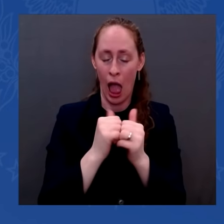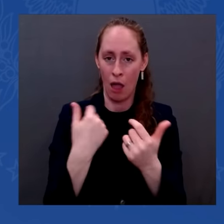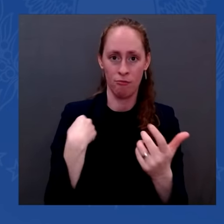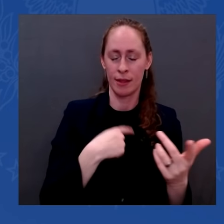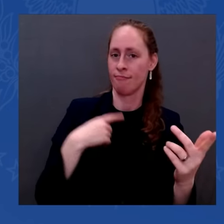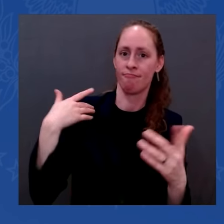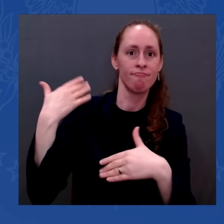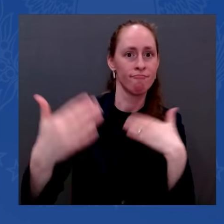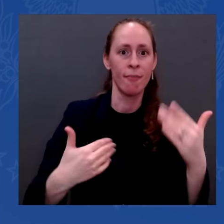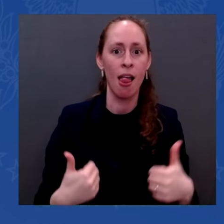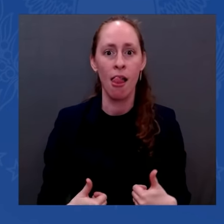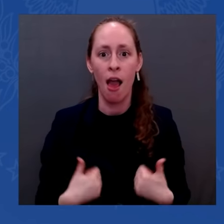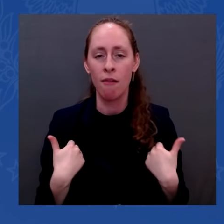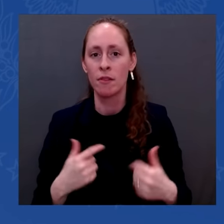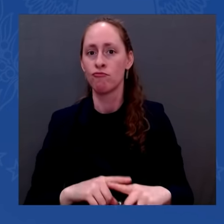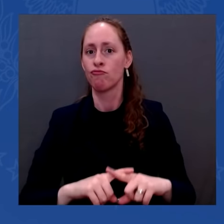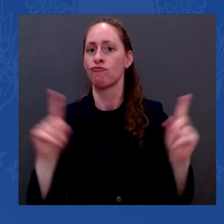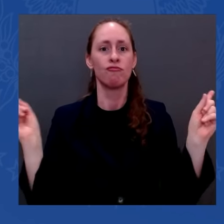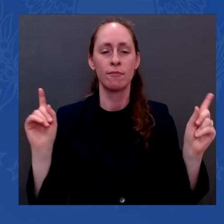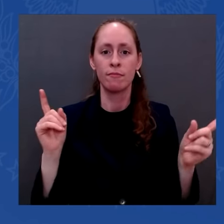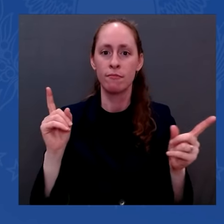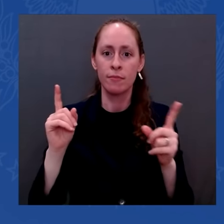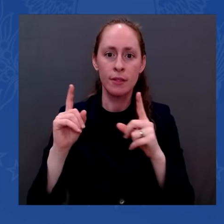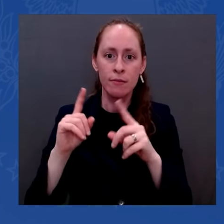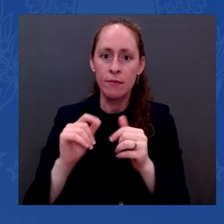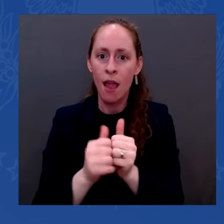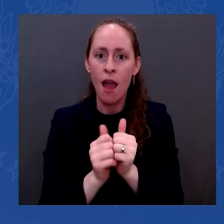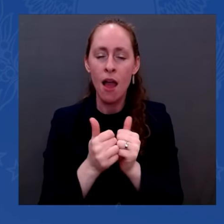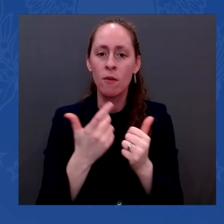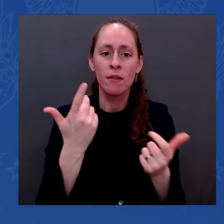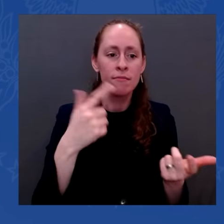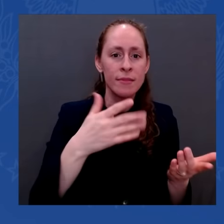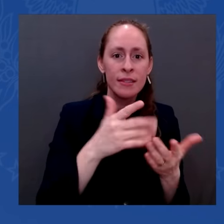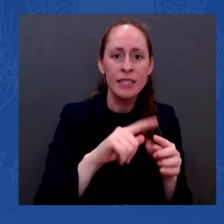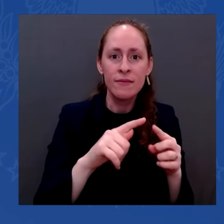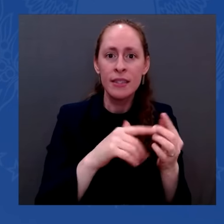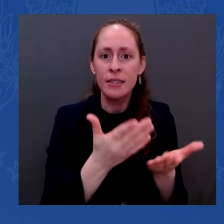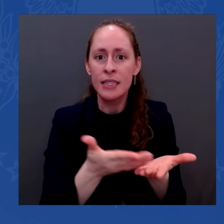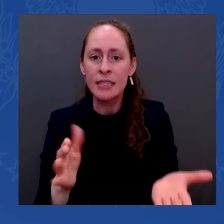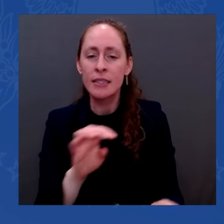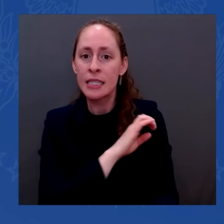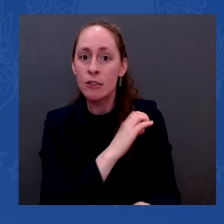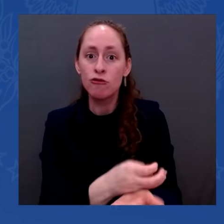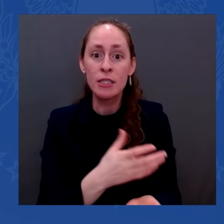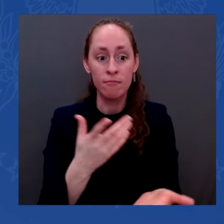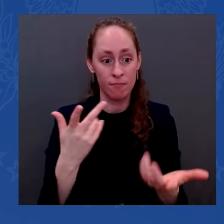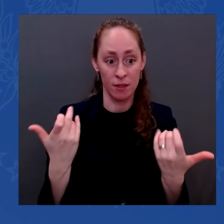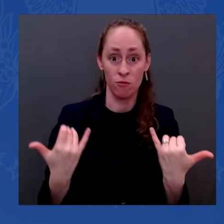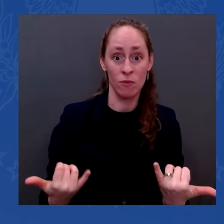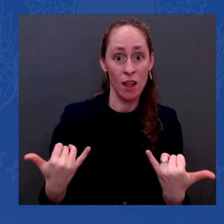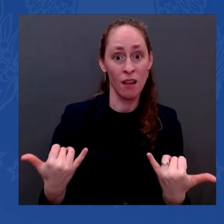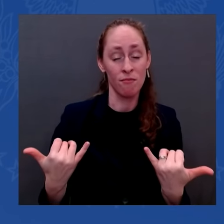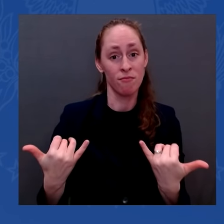not just here today but the work you've been doing the last year. The President: Well, thanks, Gov. I -- I agree with you. This is one of those moments.